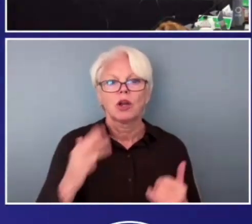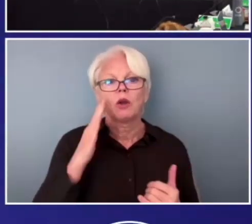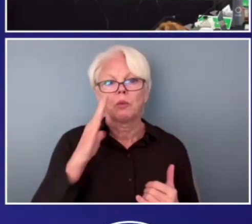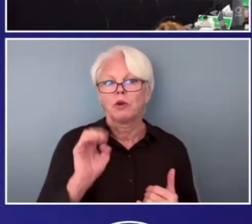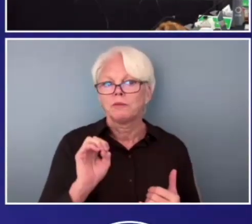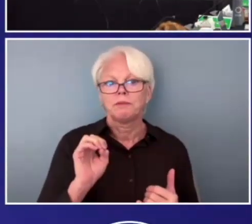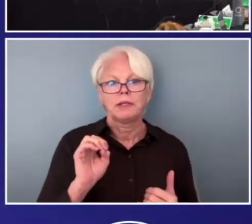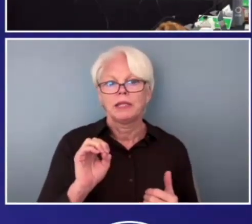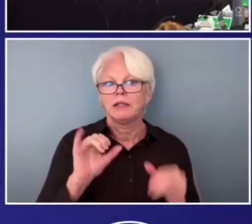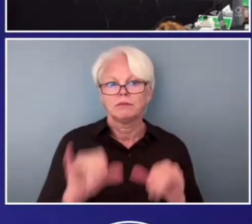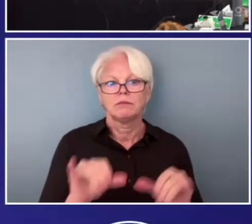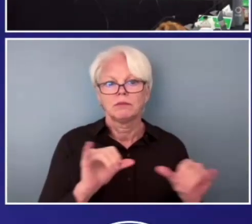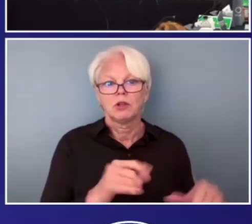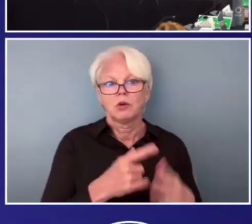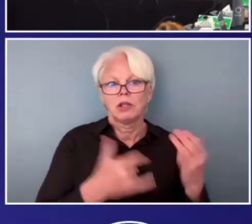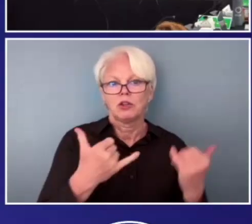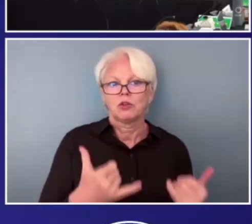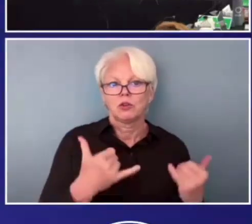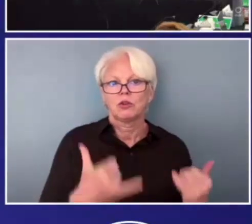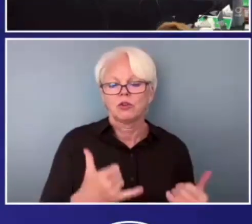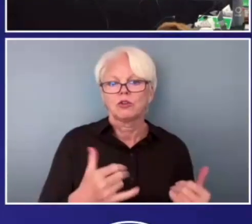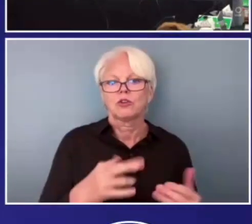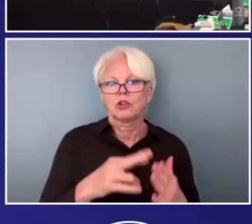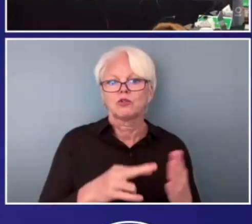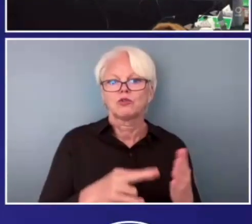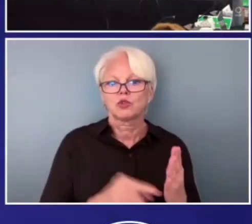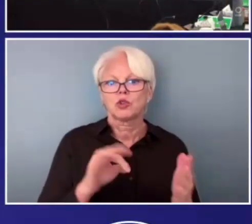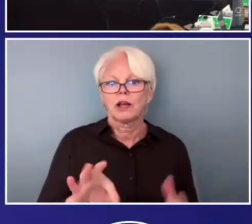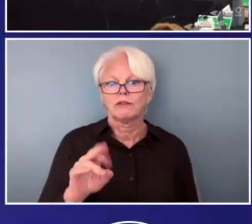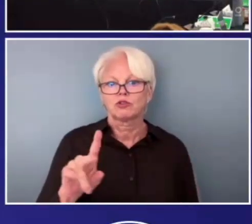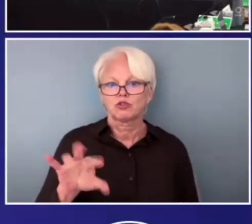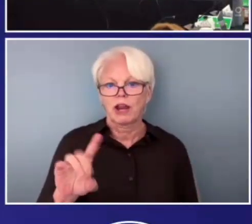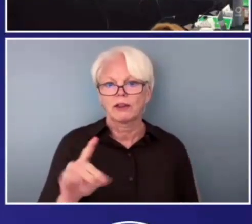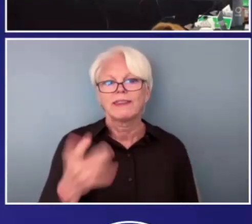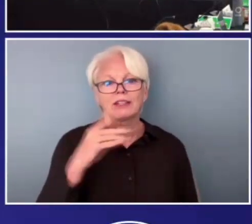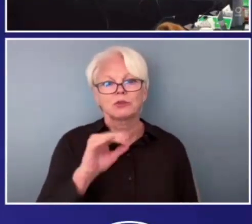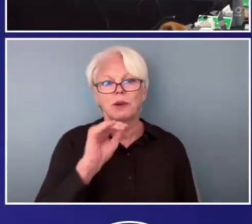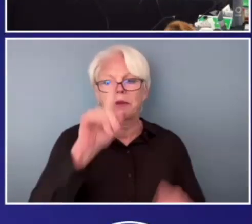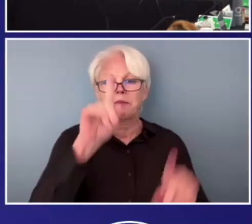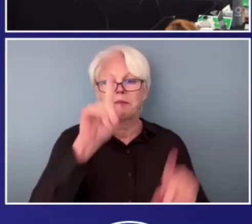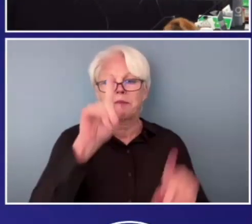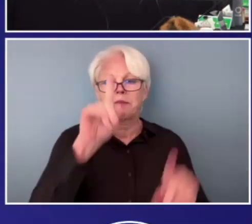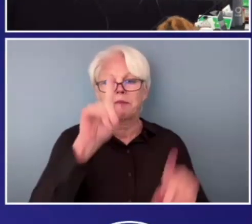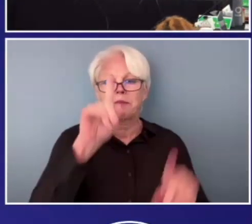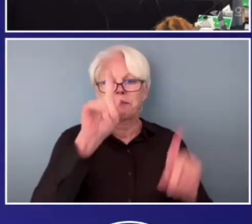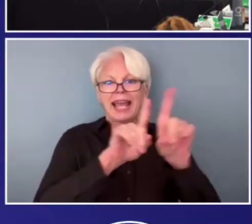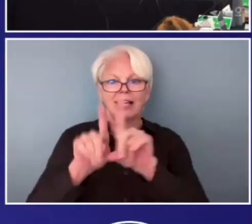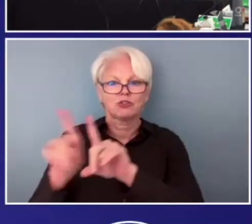current rule of record. So that's why we put the asterisks in, because we're trying to eliminate that